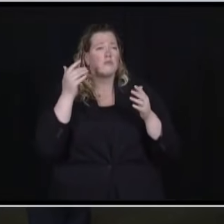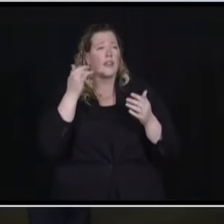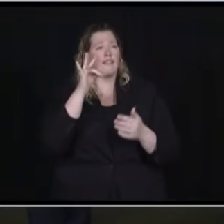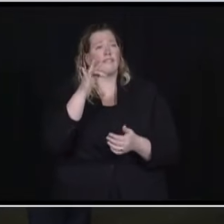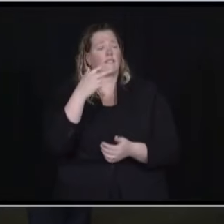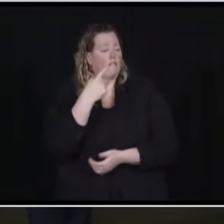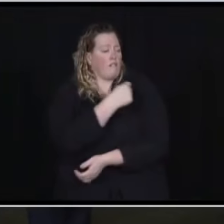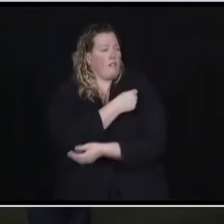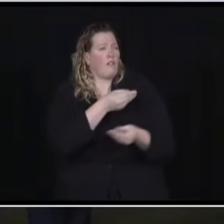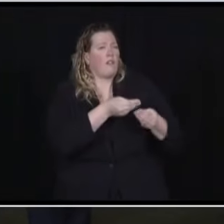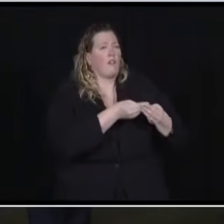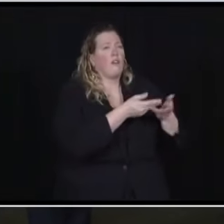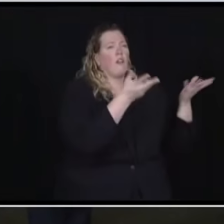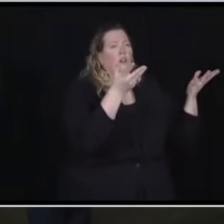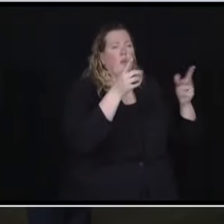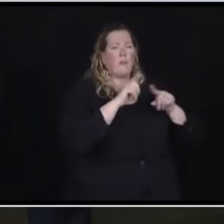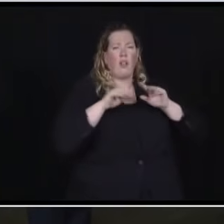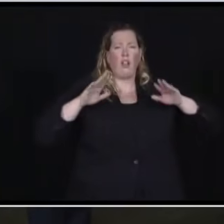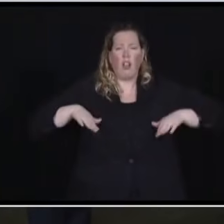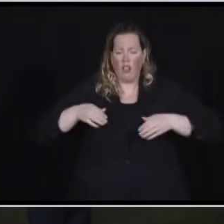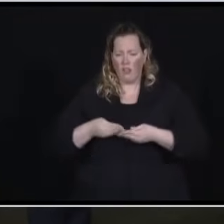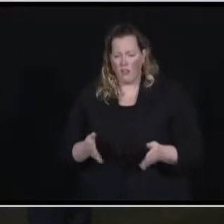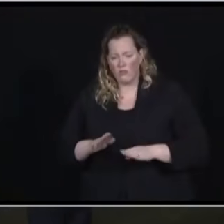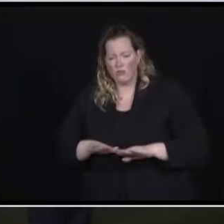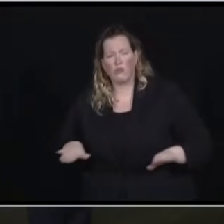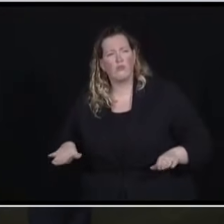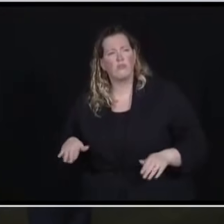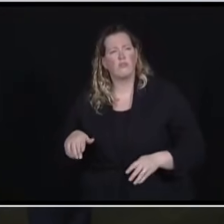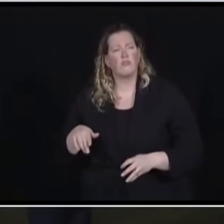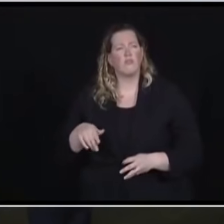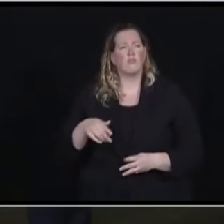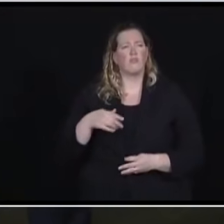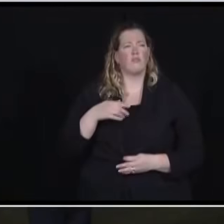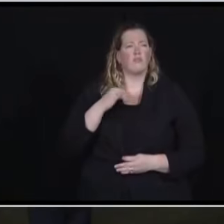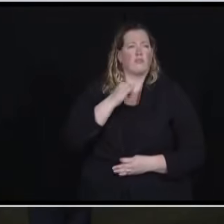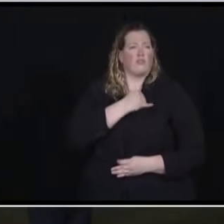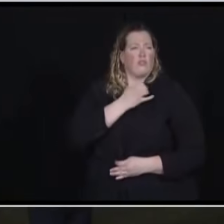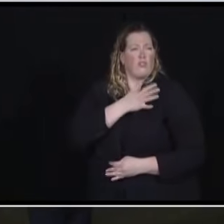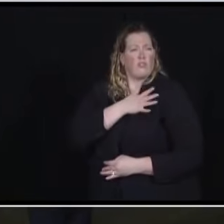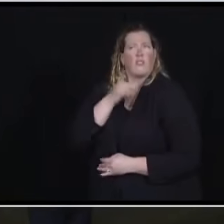What are you expecting on that front and what kind of monkeywrench showing everyone's plan,